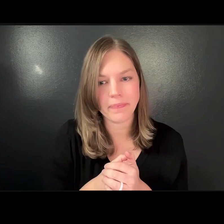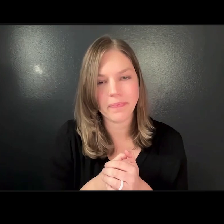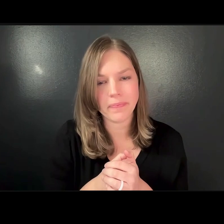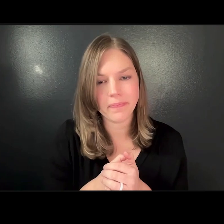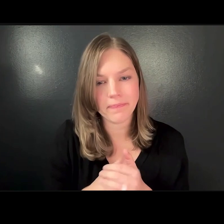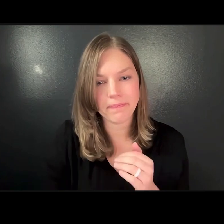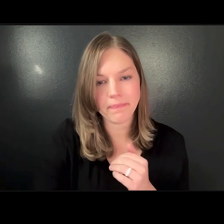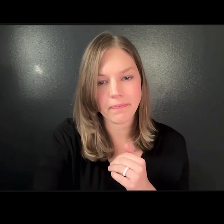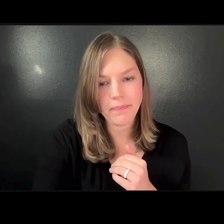by then.